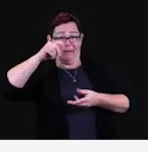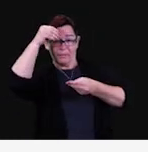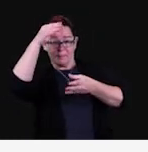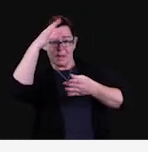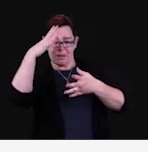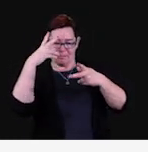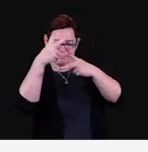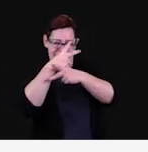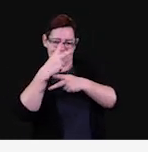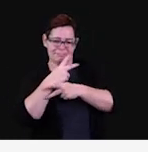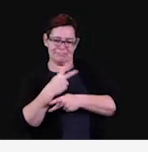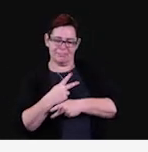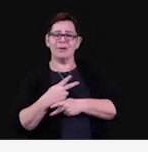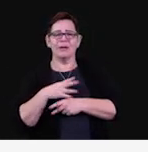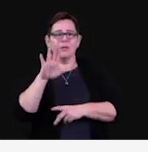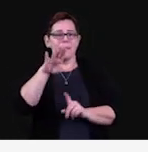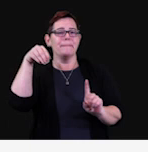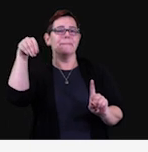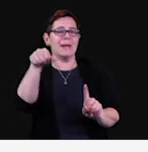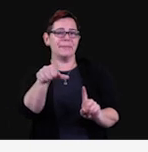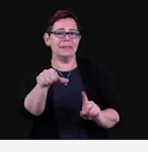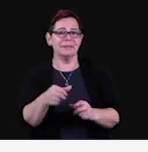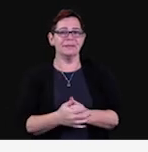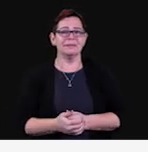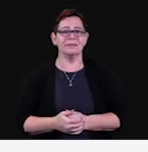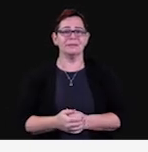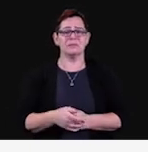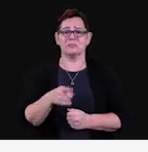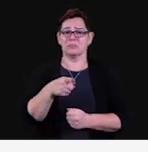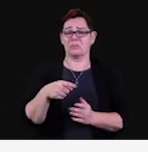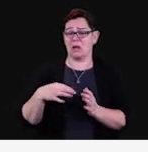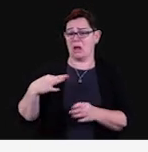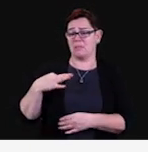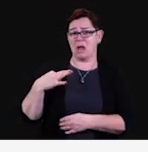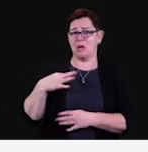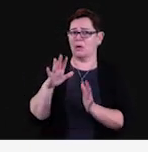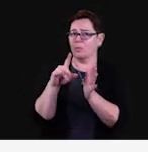You only have to apply once in the year you became a resident of Canada.